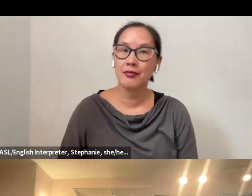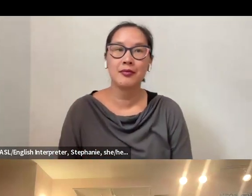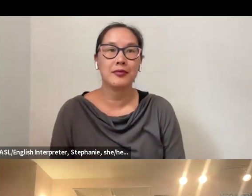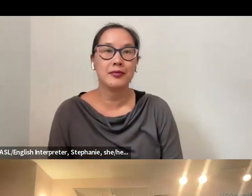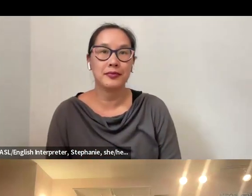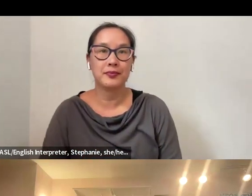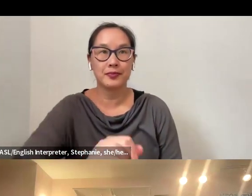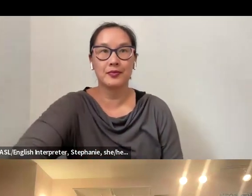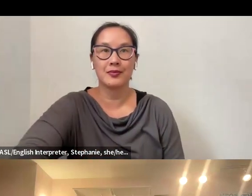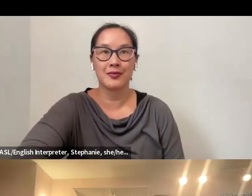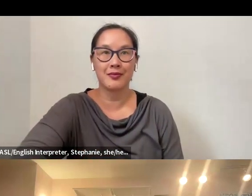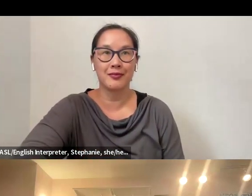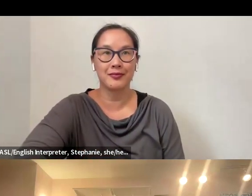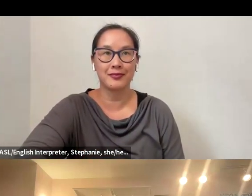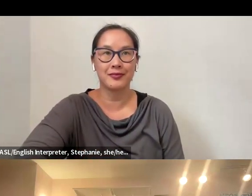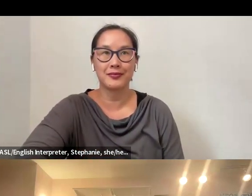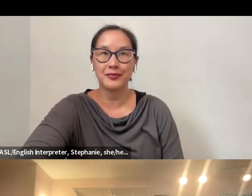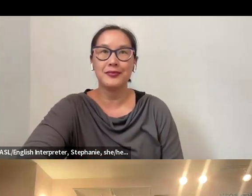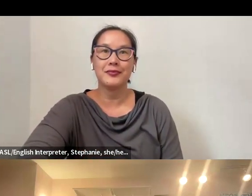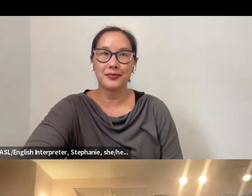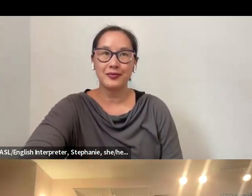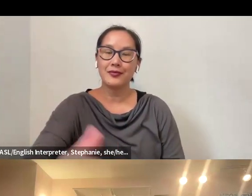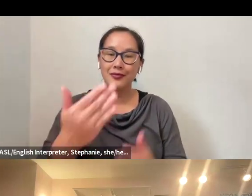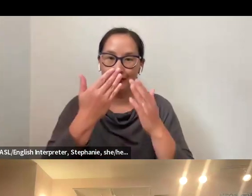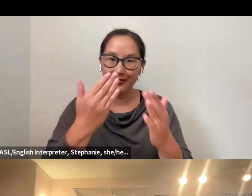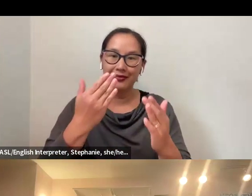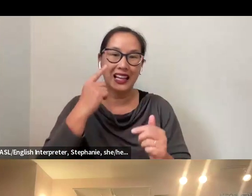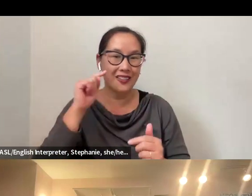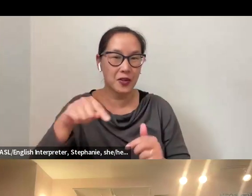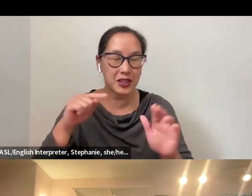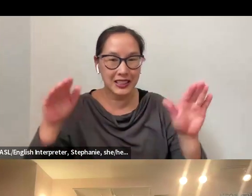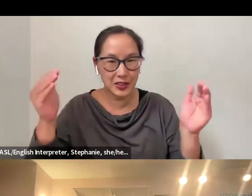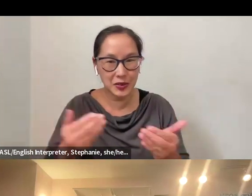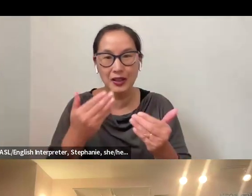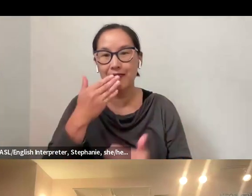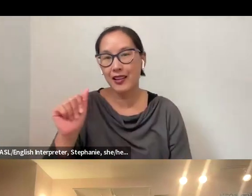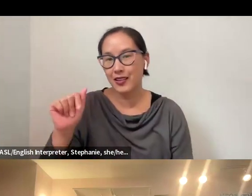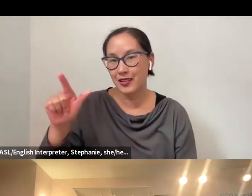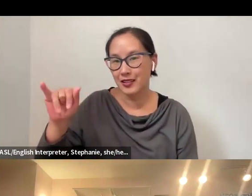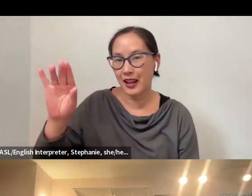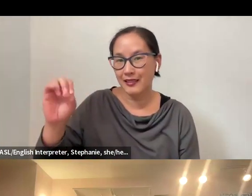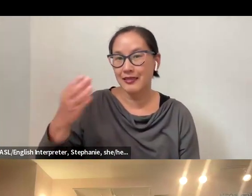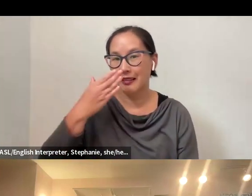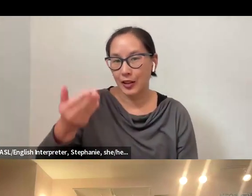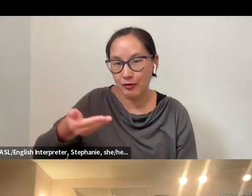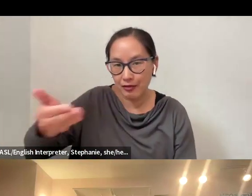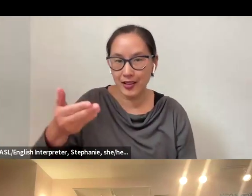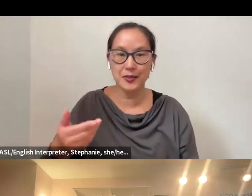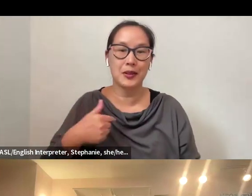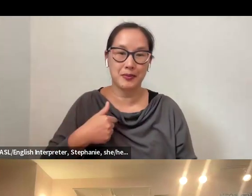Hi Shaina. Thank you for the introduction. Thank you Alice. Thank you for having me here today. My name is Malak.